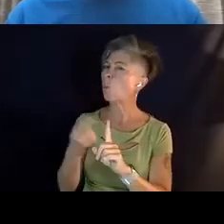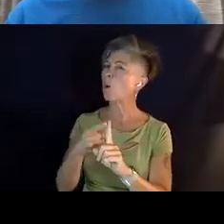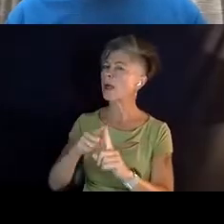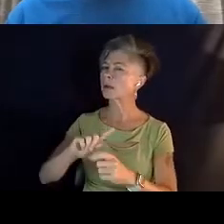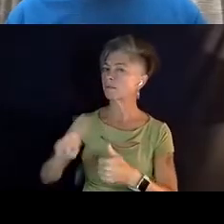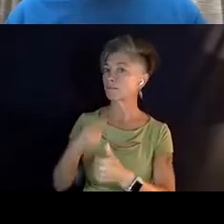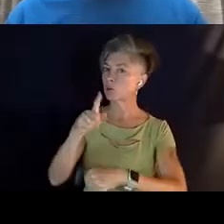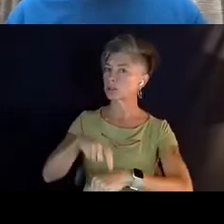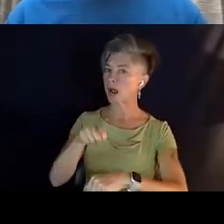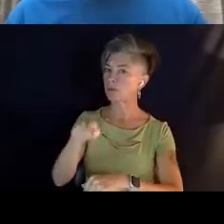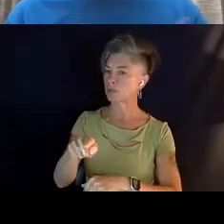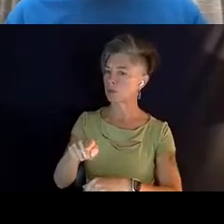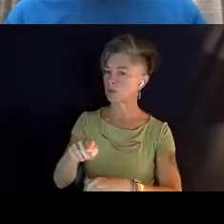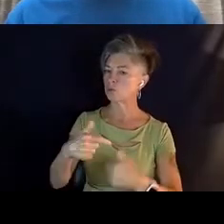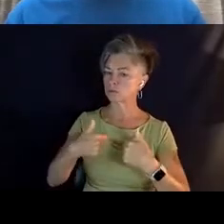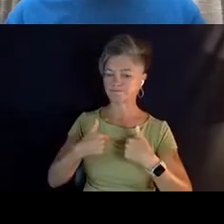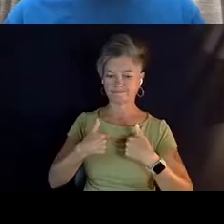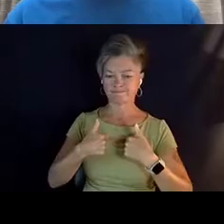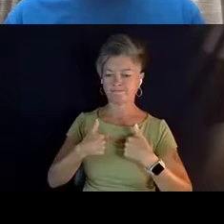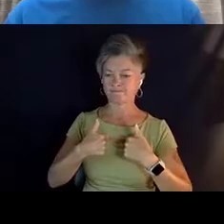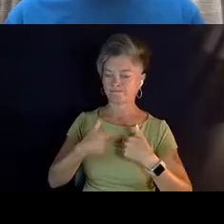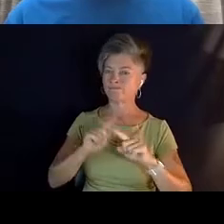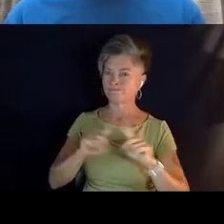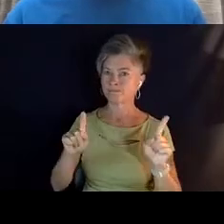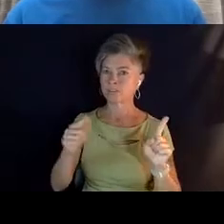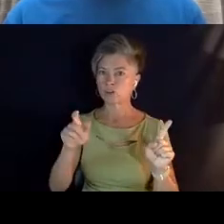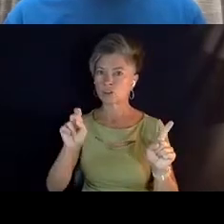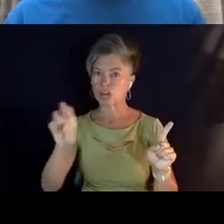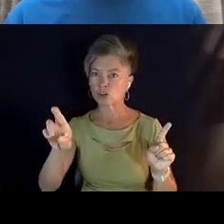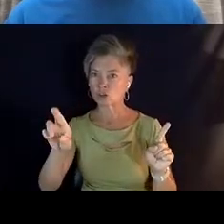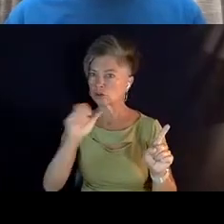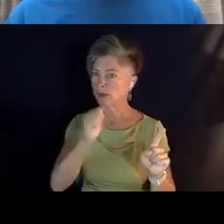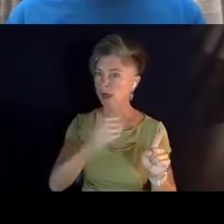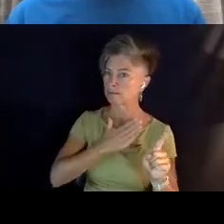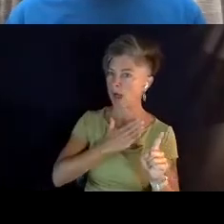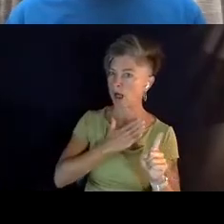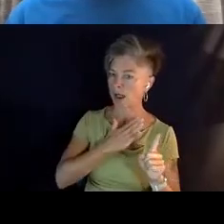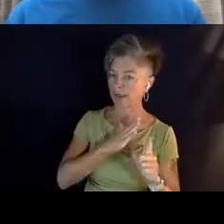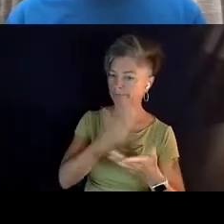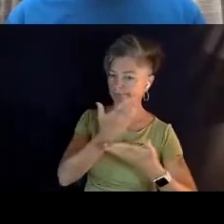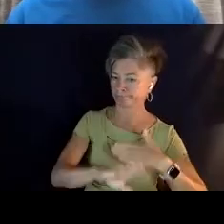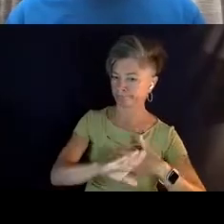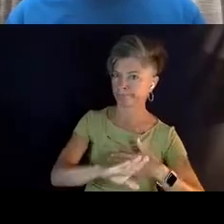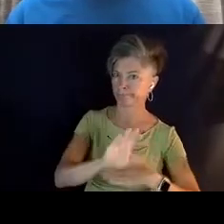as being a gender other than the one that you were assigned to at birth. That might be worded differently depending on who you're seeing,